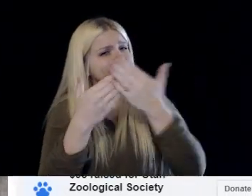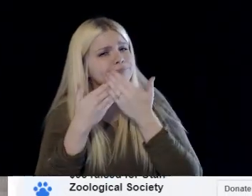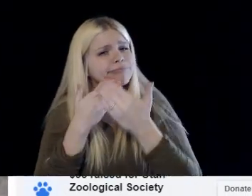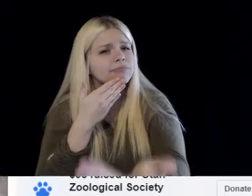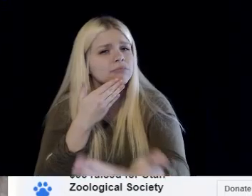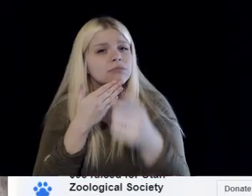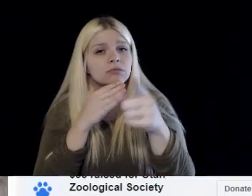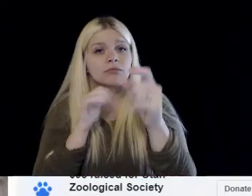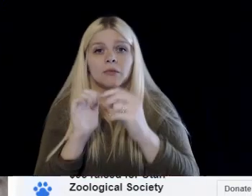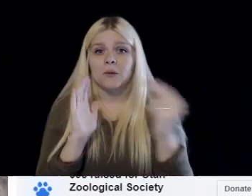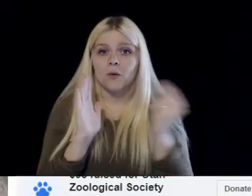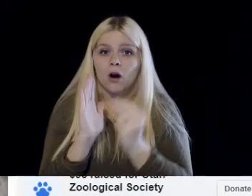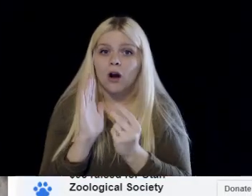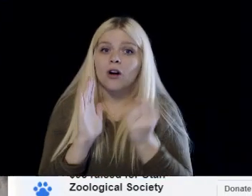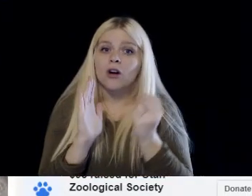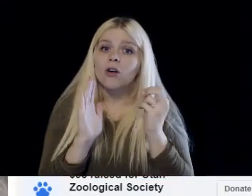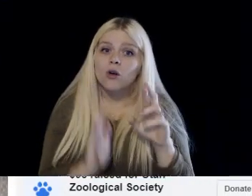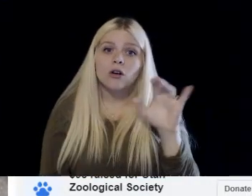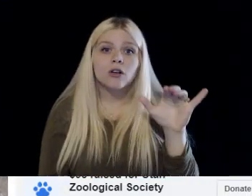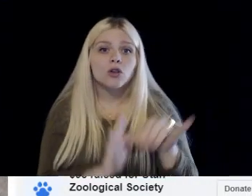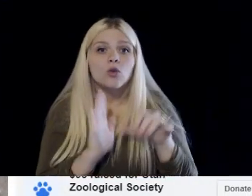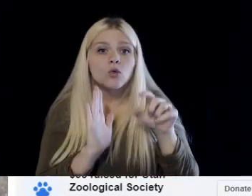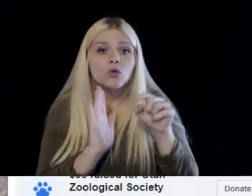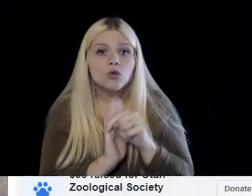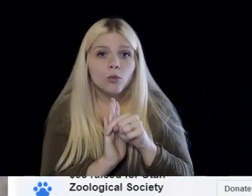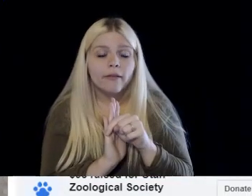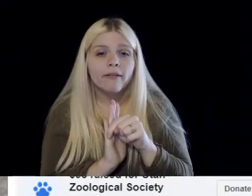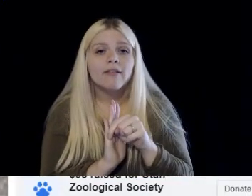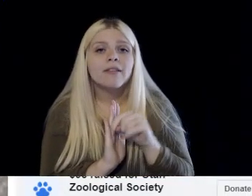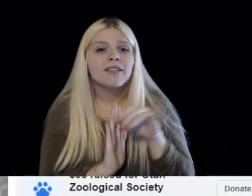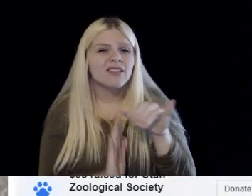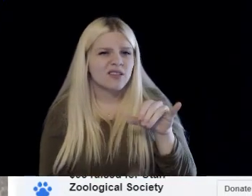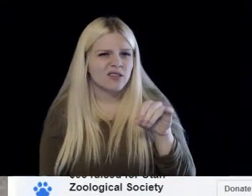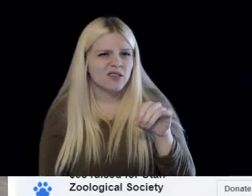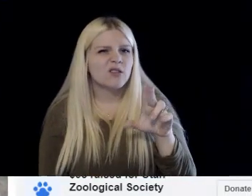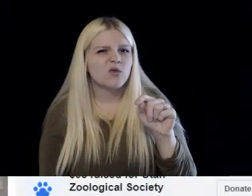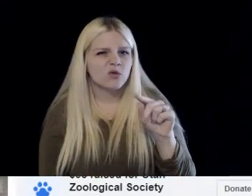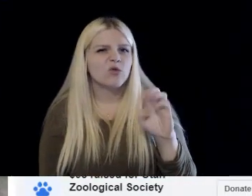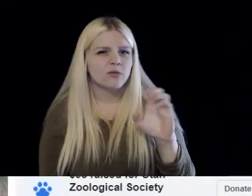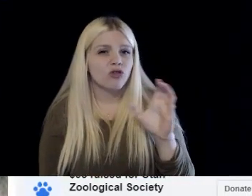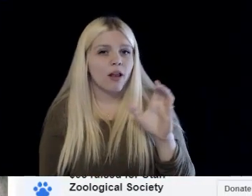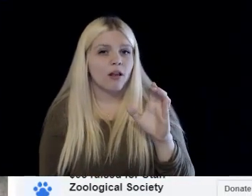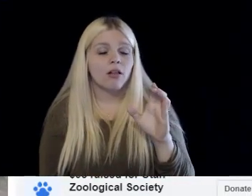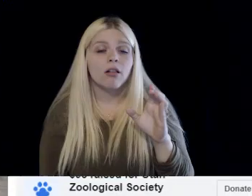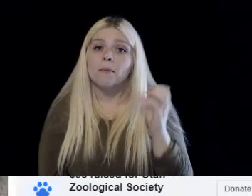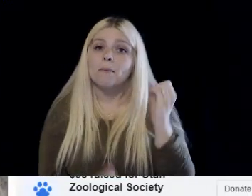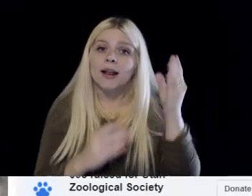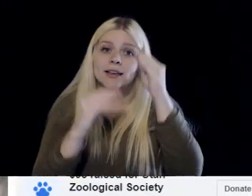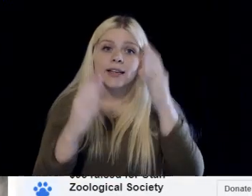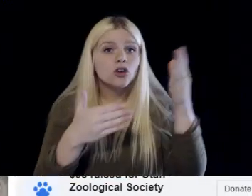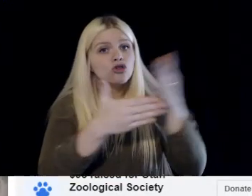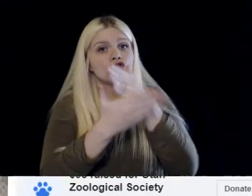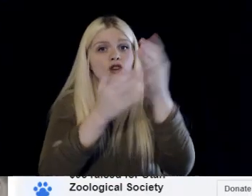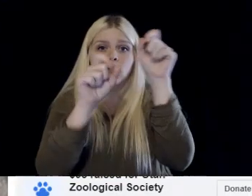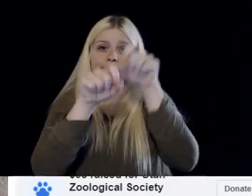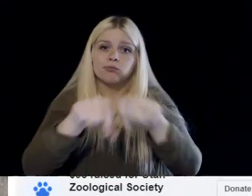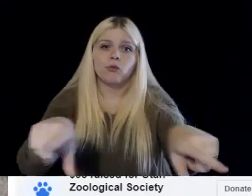our YouTube channel: Utah's Hogle Zoo. We've had a lot of teachers sharing them with their classes, and we're so glad. I know a lot of kids had their field trips